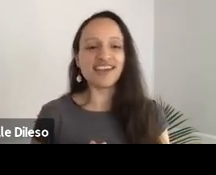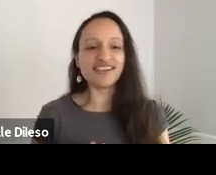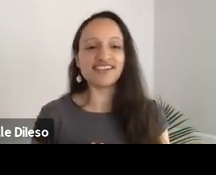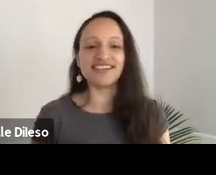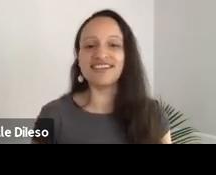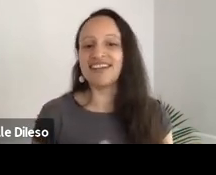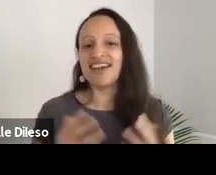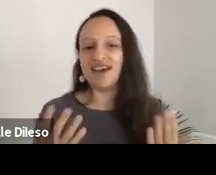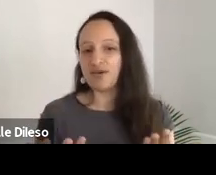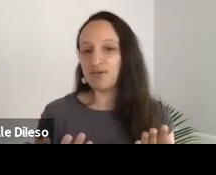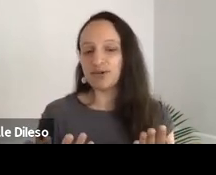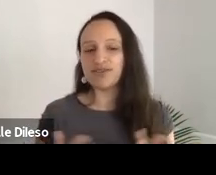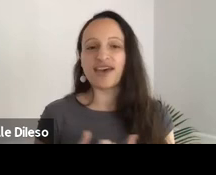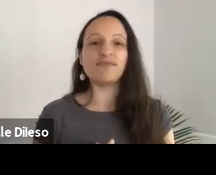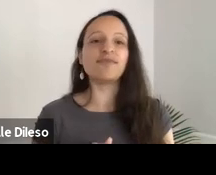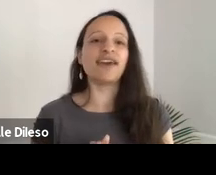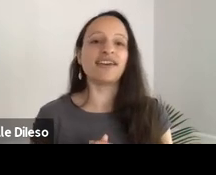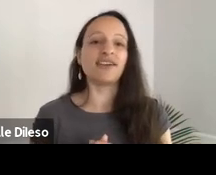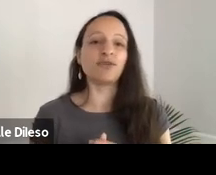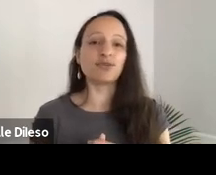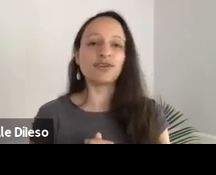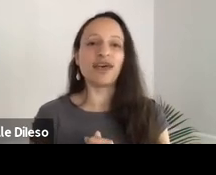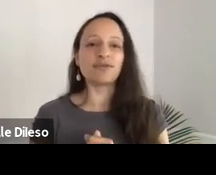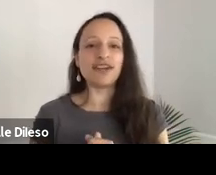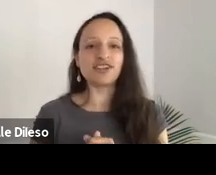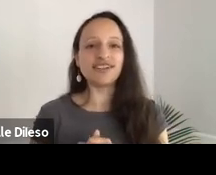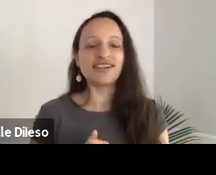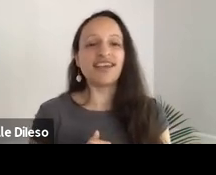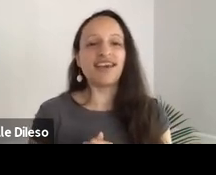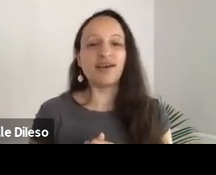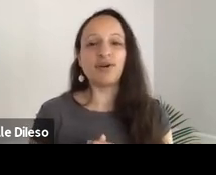child and work with them again with group collaboration.